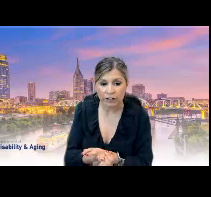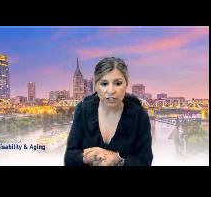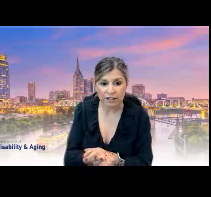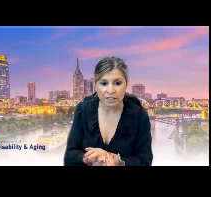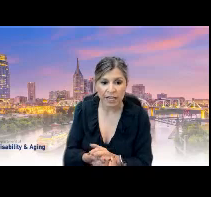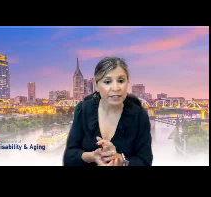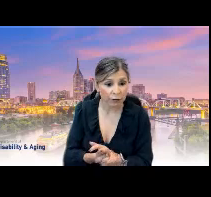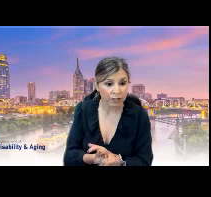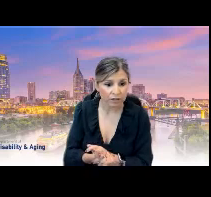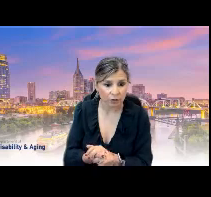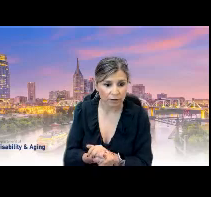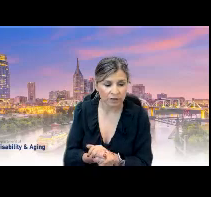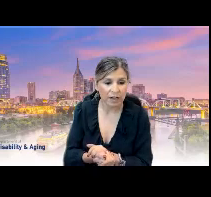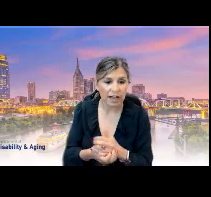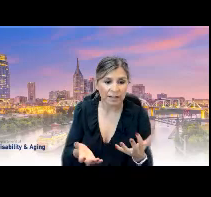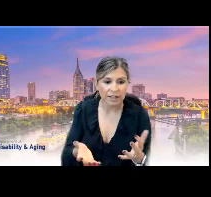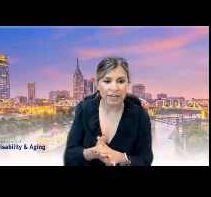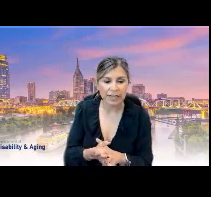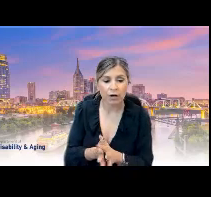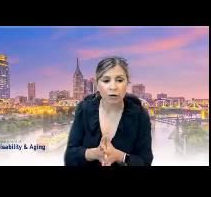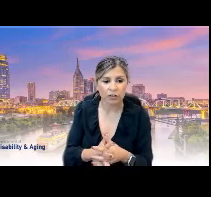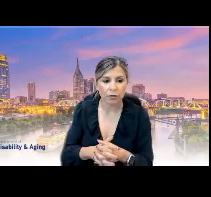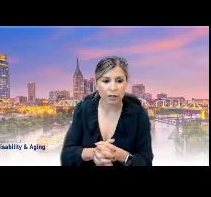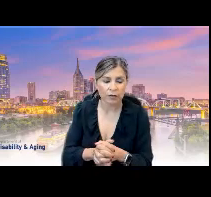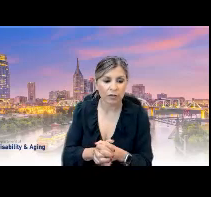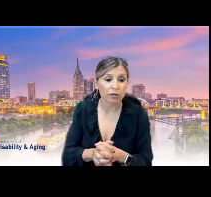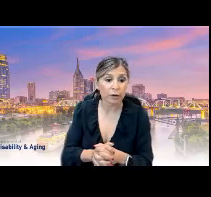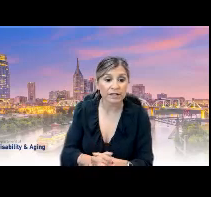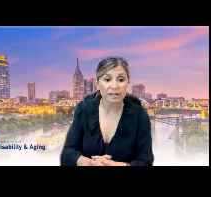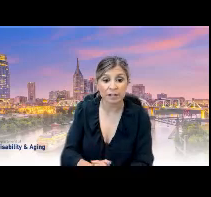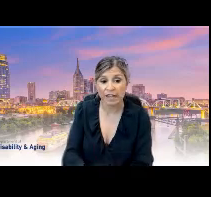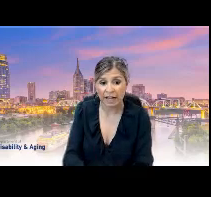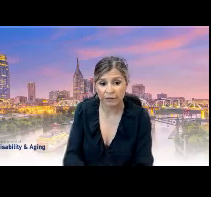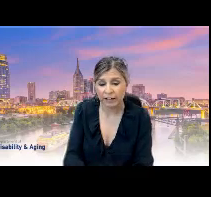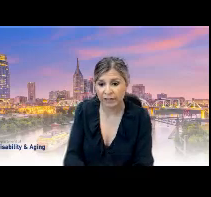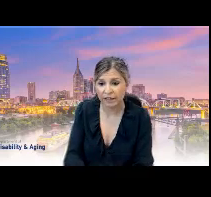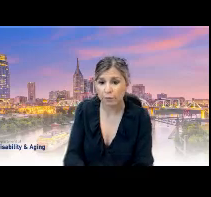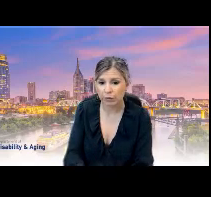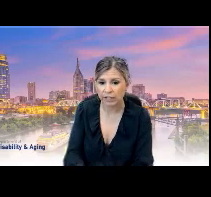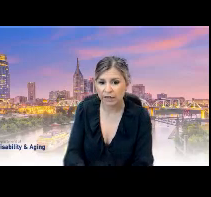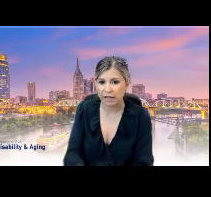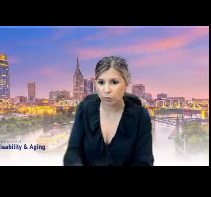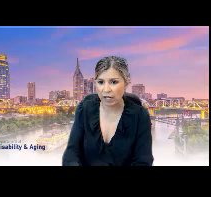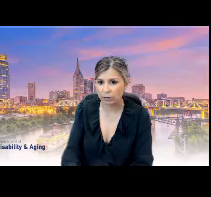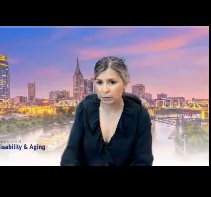evictions and care concerns. And then they can also, there is also a systems advocacy component as well.